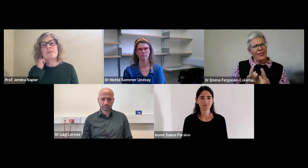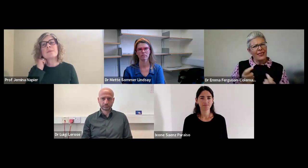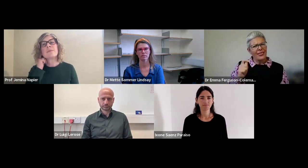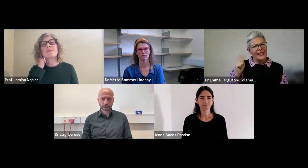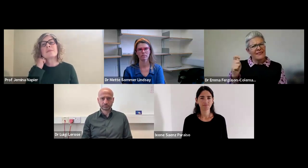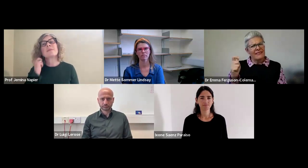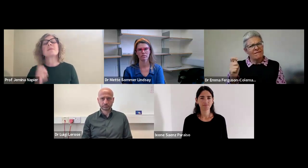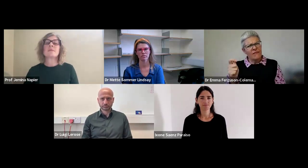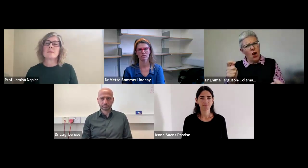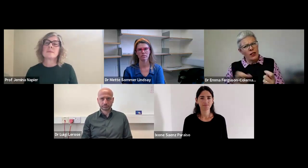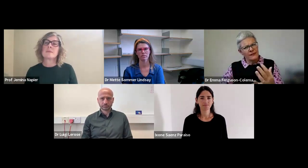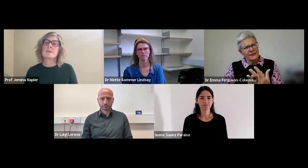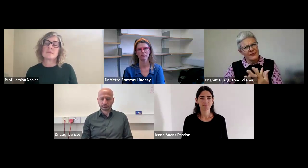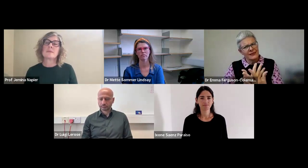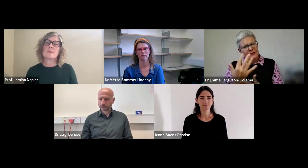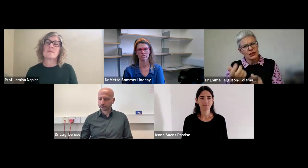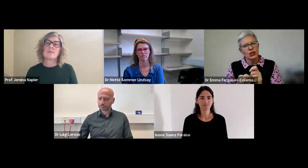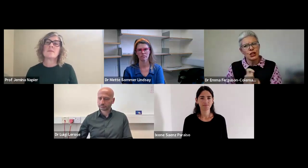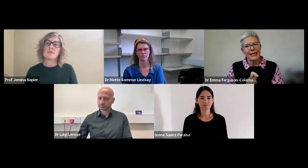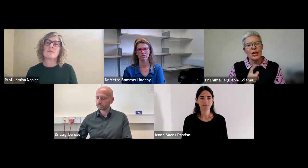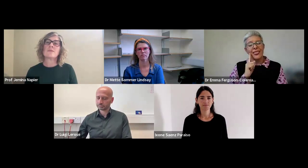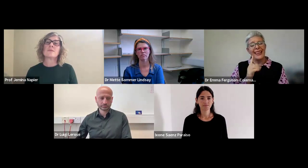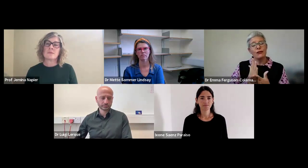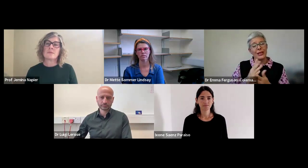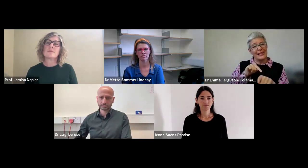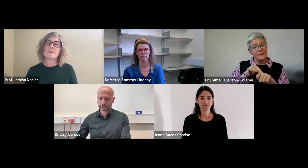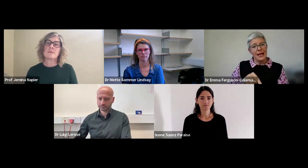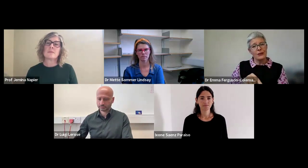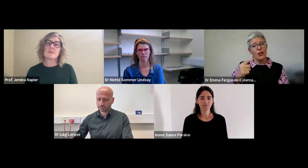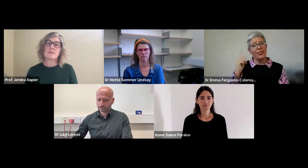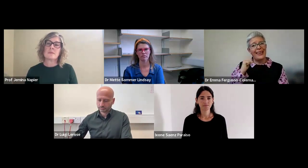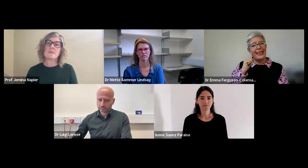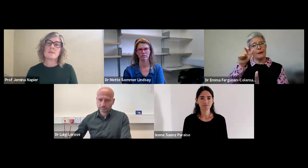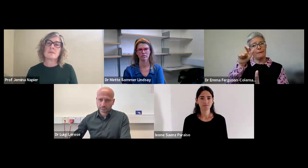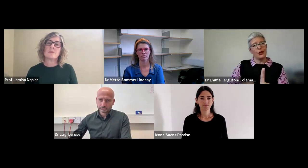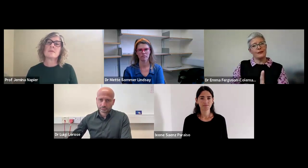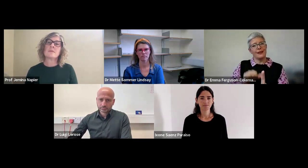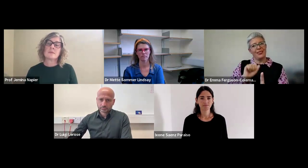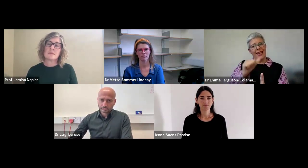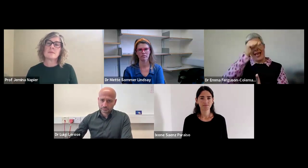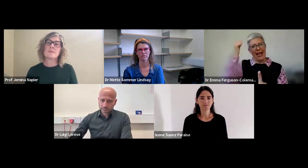absolutely. I think things have evolved. I think changes have been made. It depends on